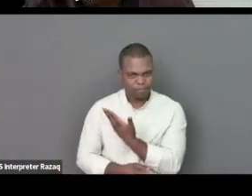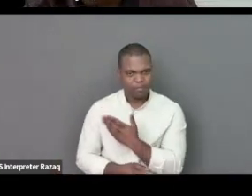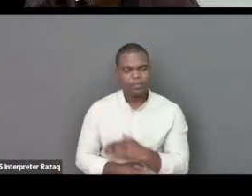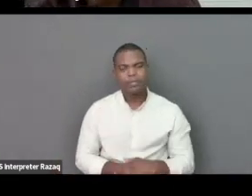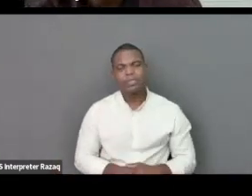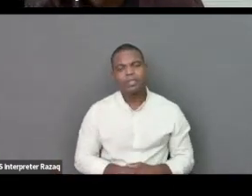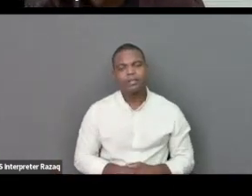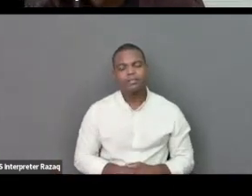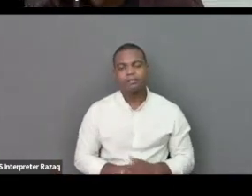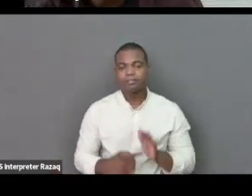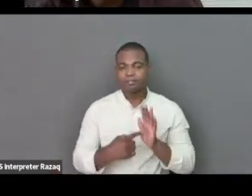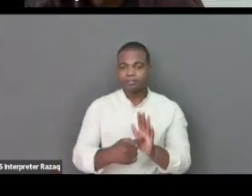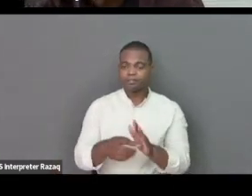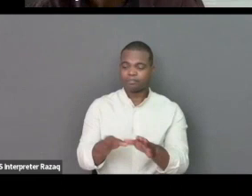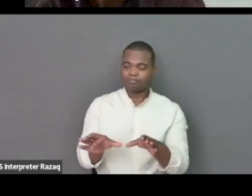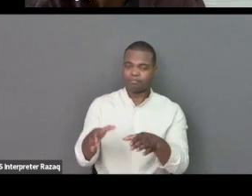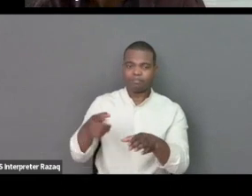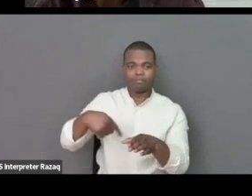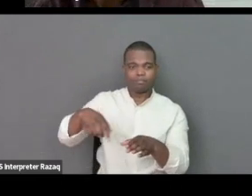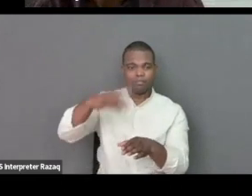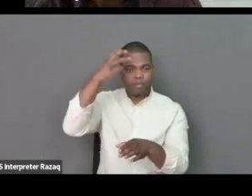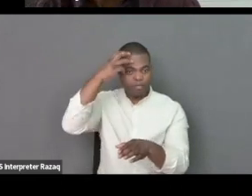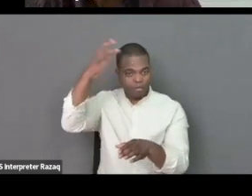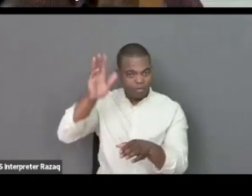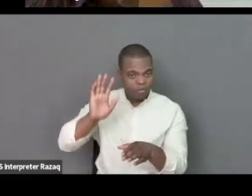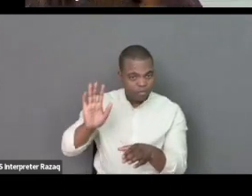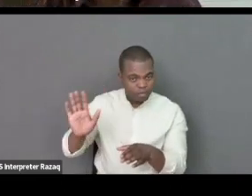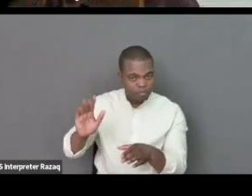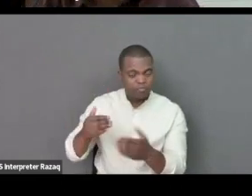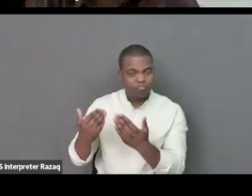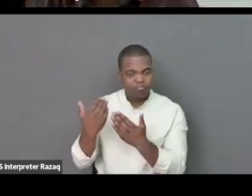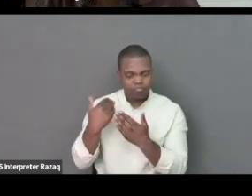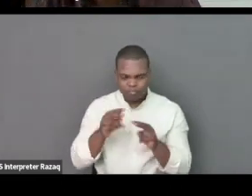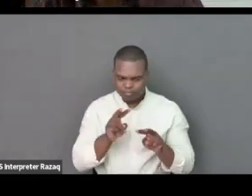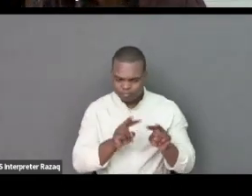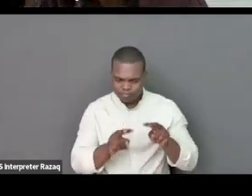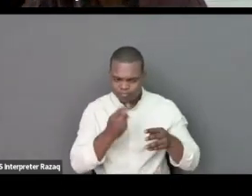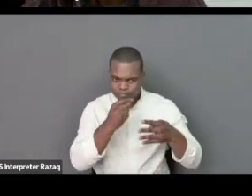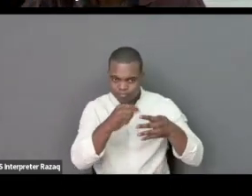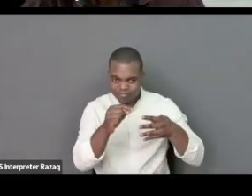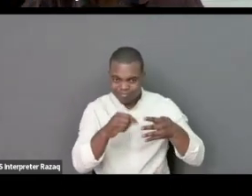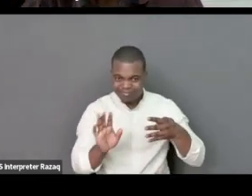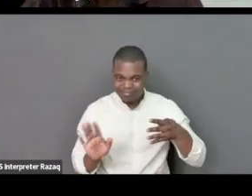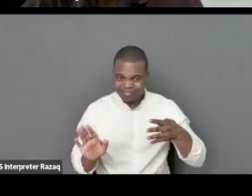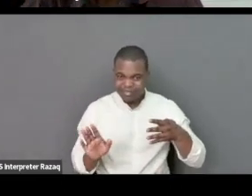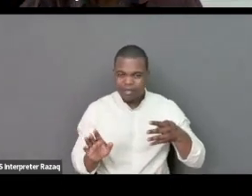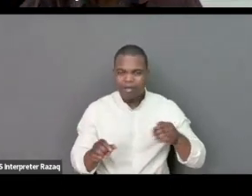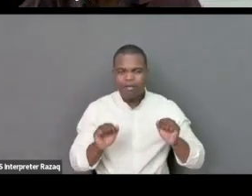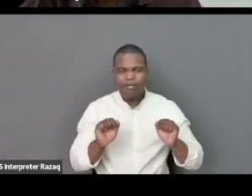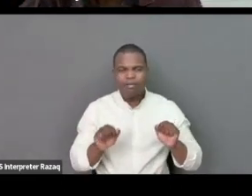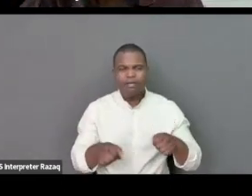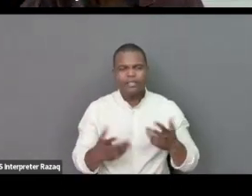and ask for suggestions or help from the monitor ing body, so it should be a dialogue.